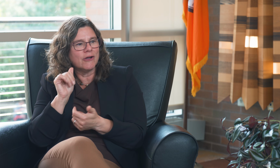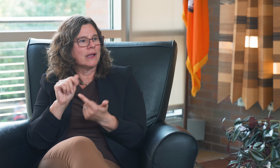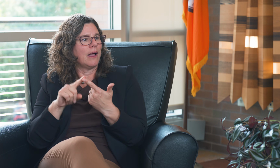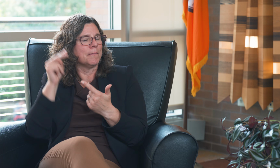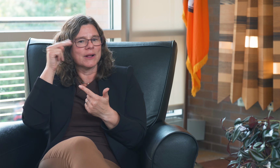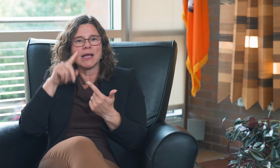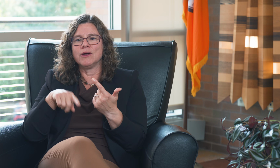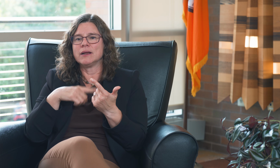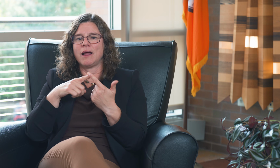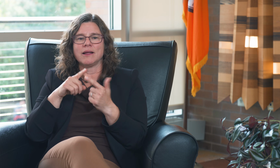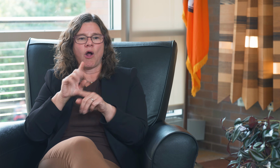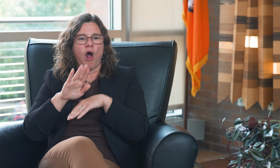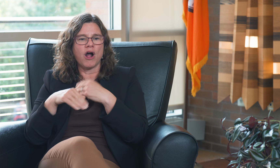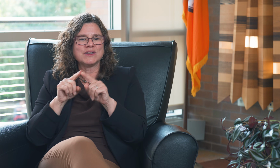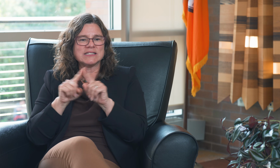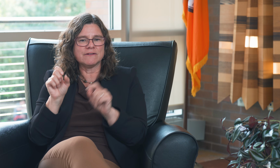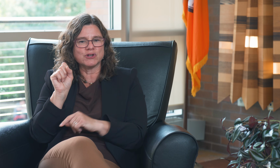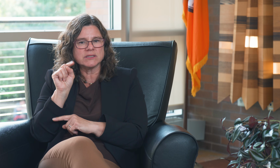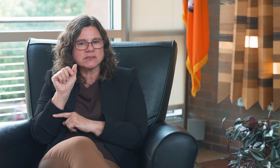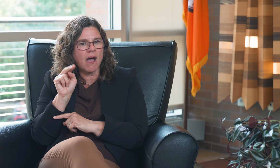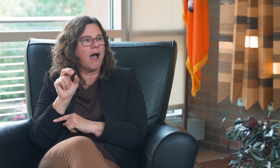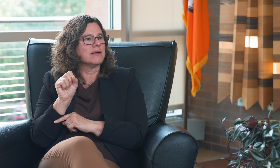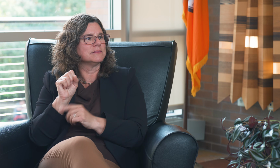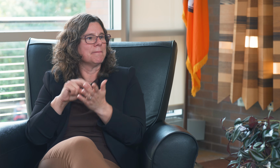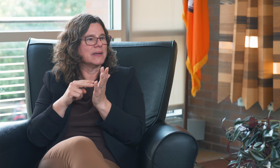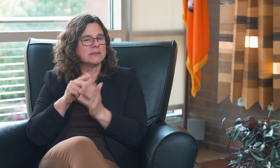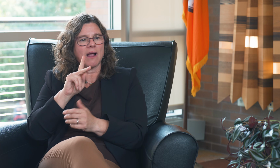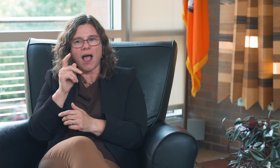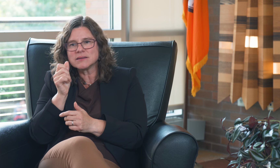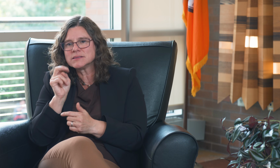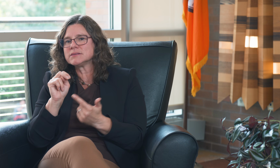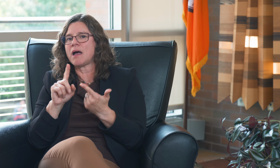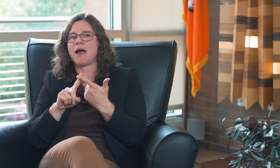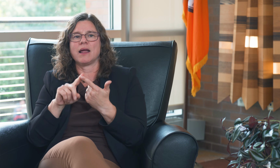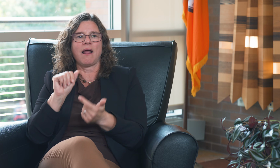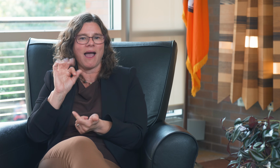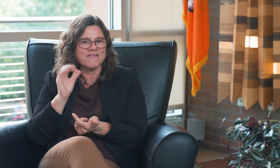He was in Bulgaria. He was on all of the different “’stans”: Kazakhstan,